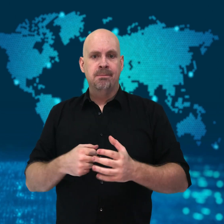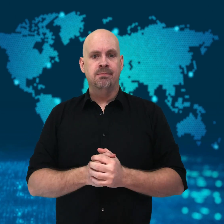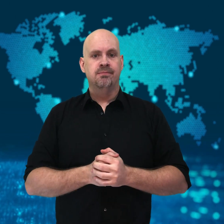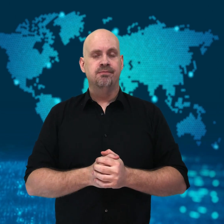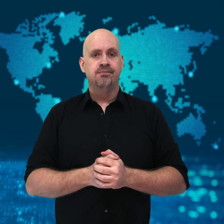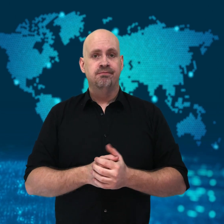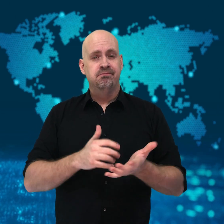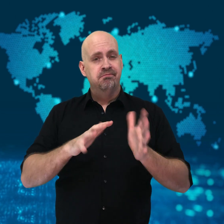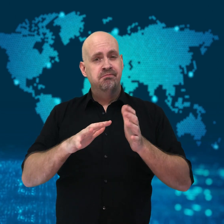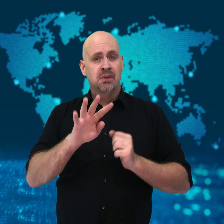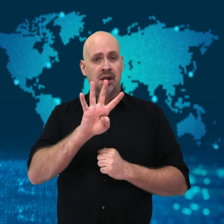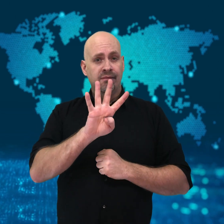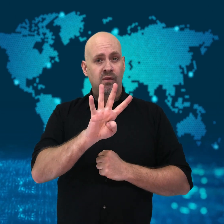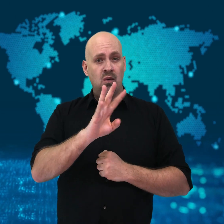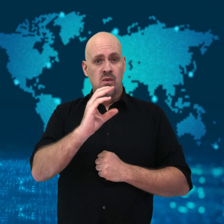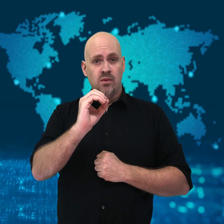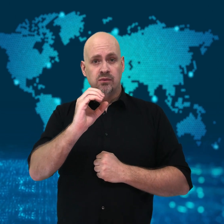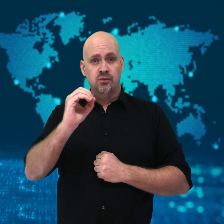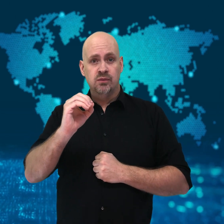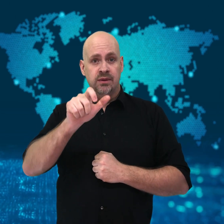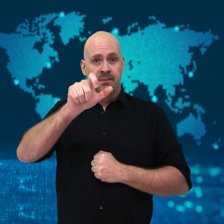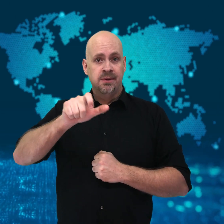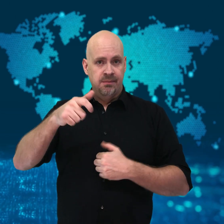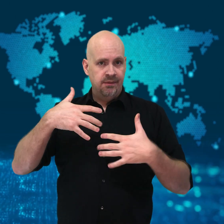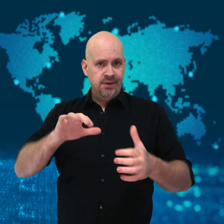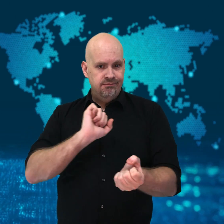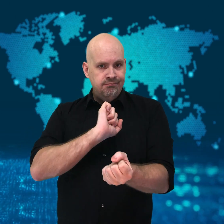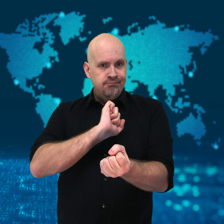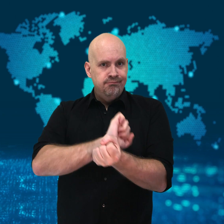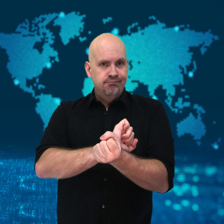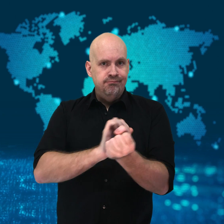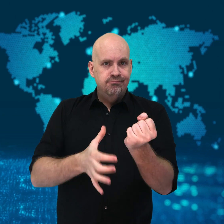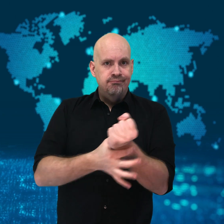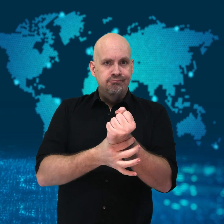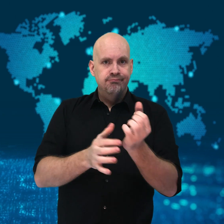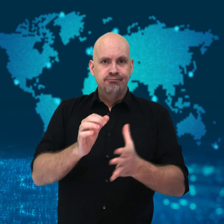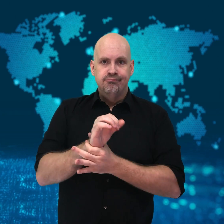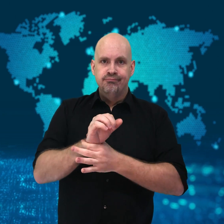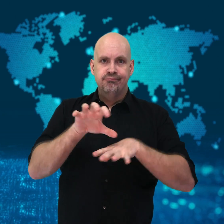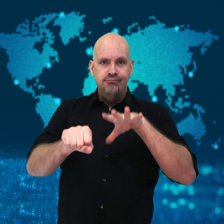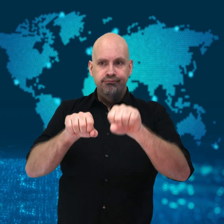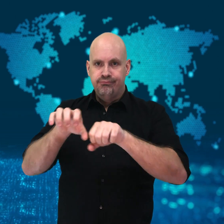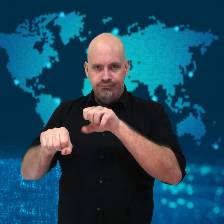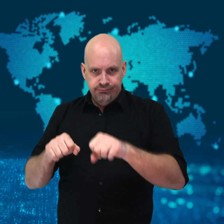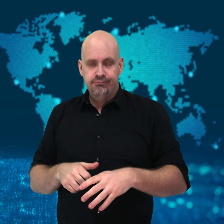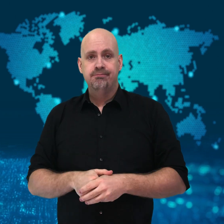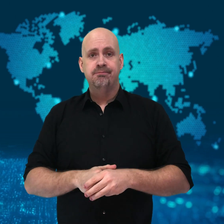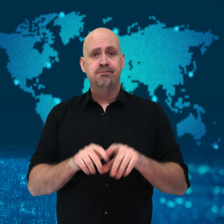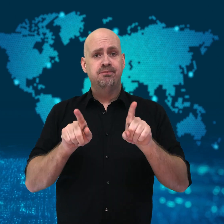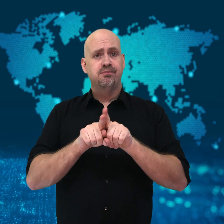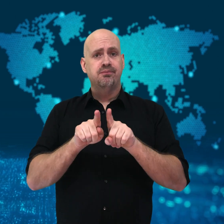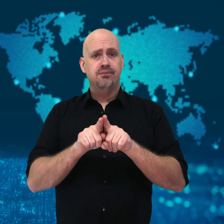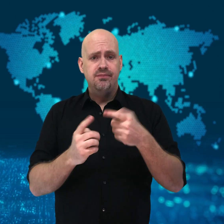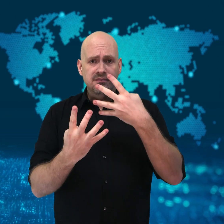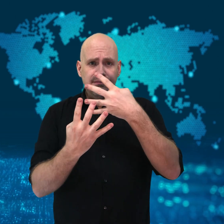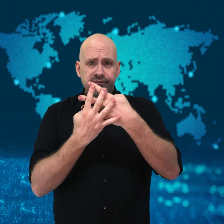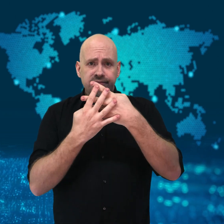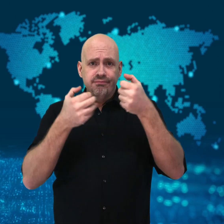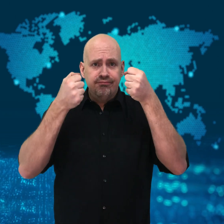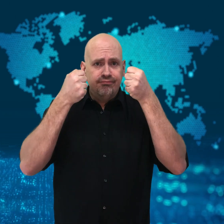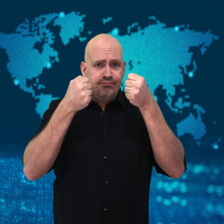Almost 400 people were arrested and the military released around